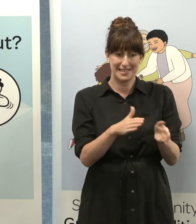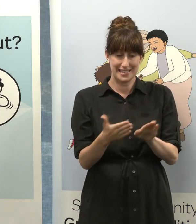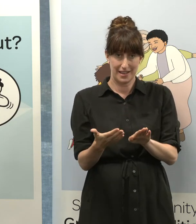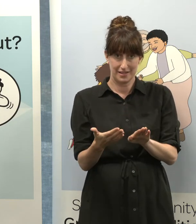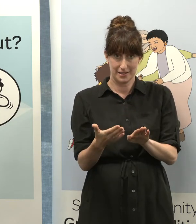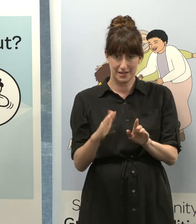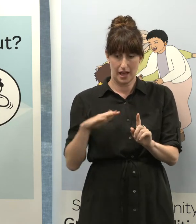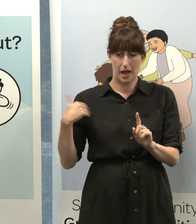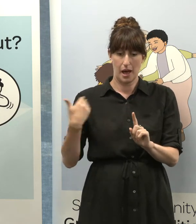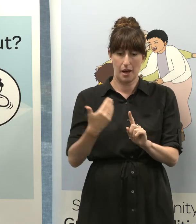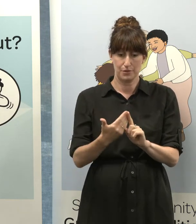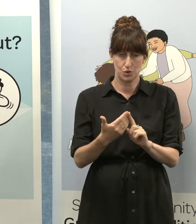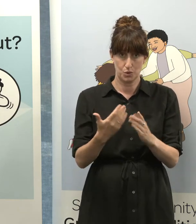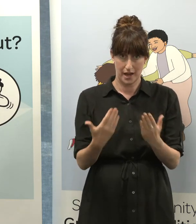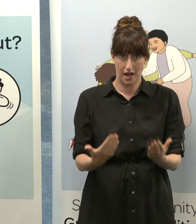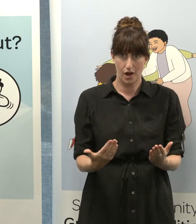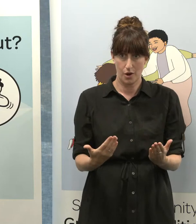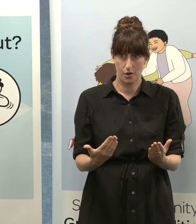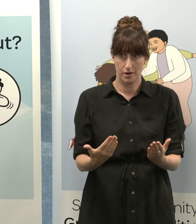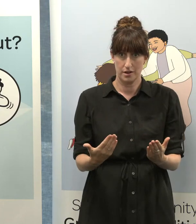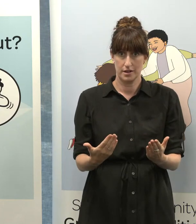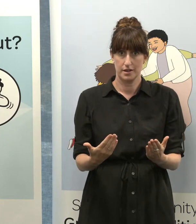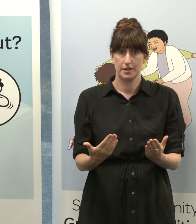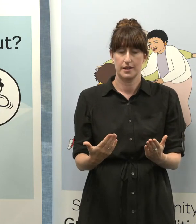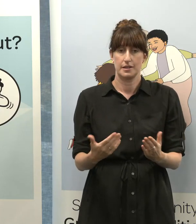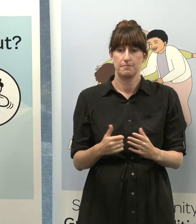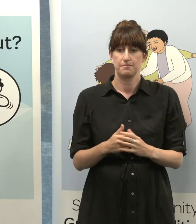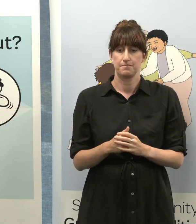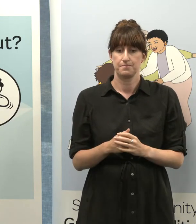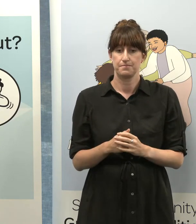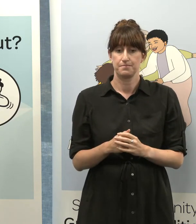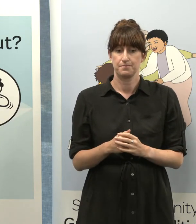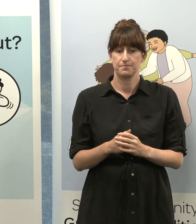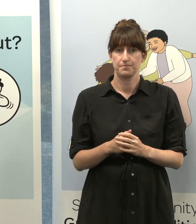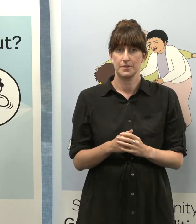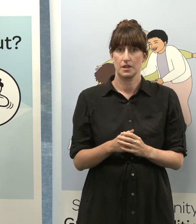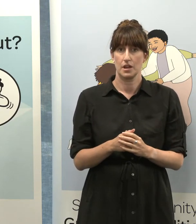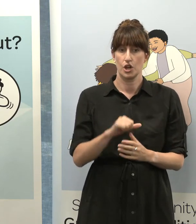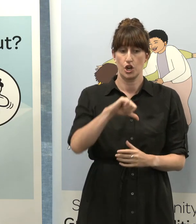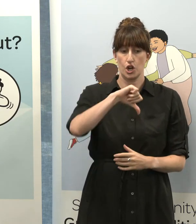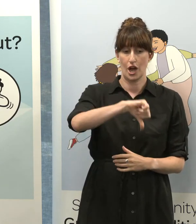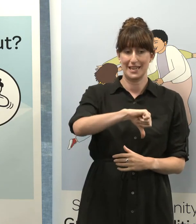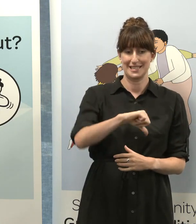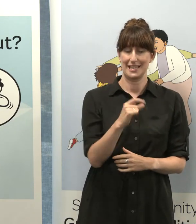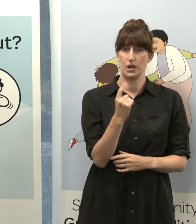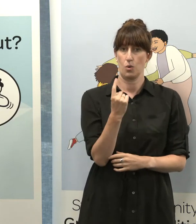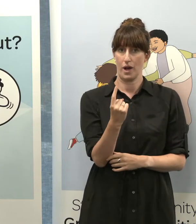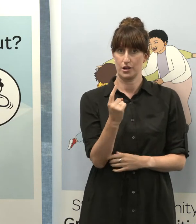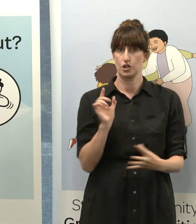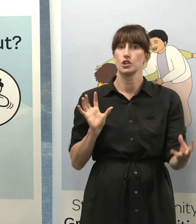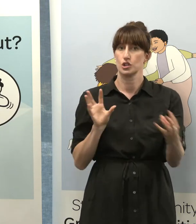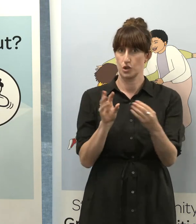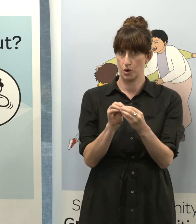So I just want to confirm our